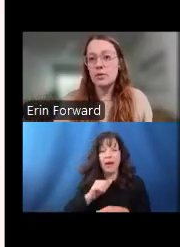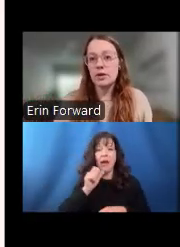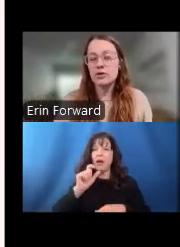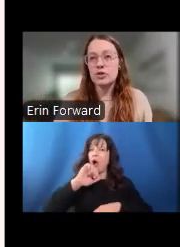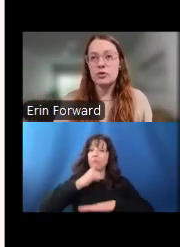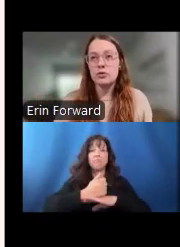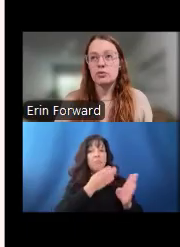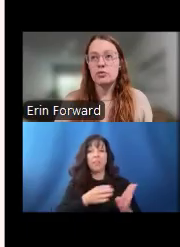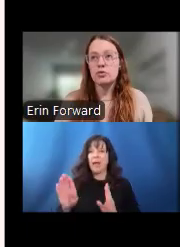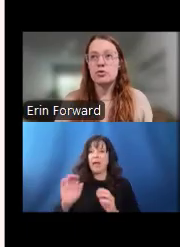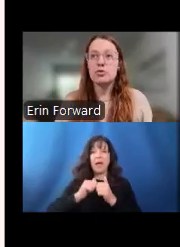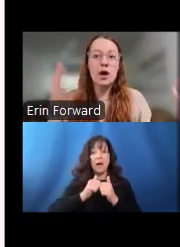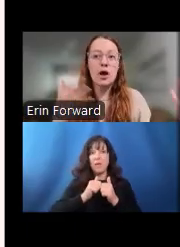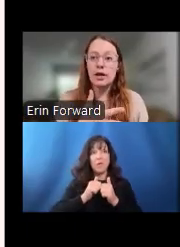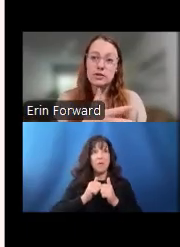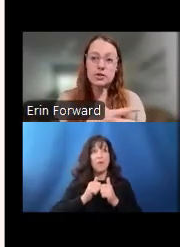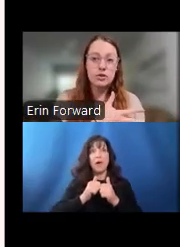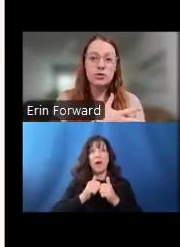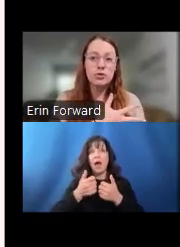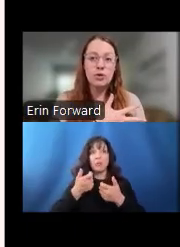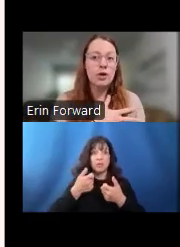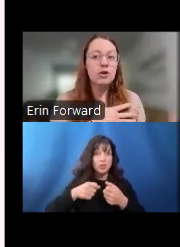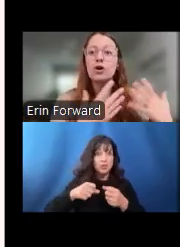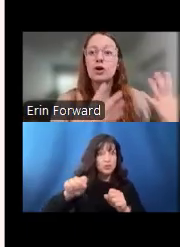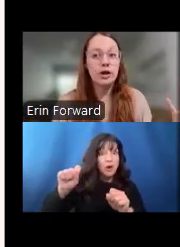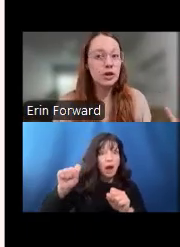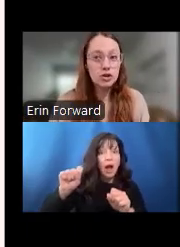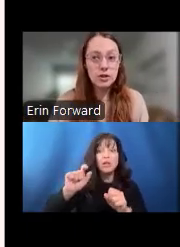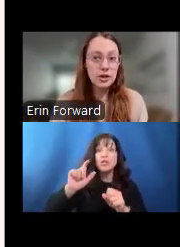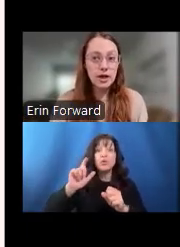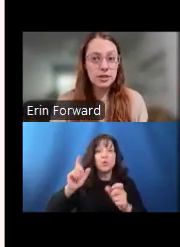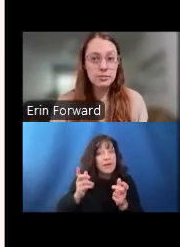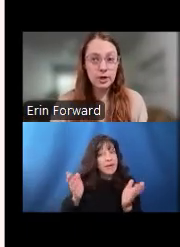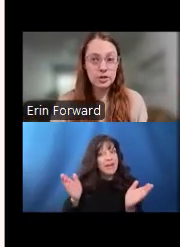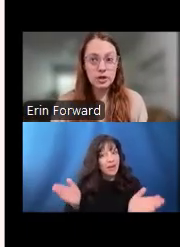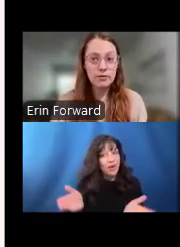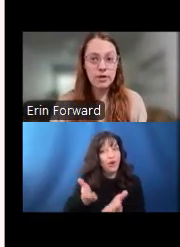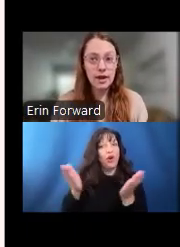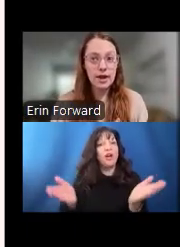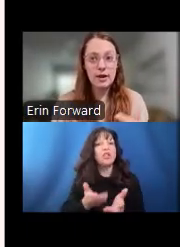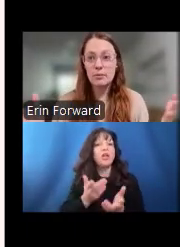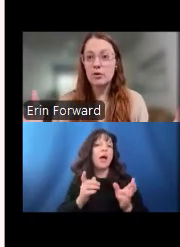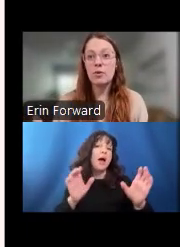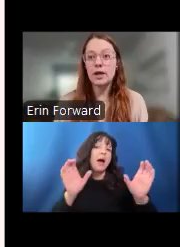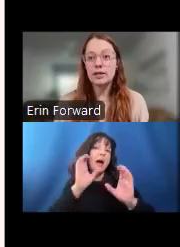going to try to encourage the exploration of that ham going